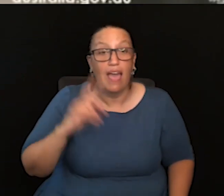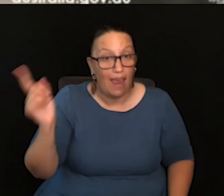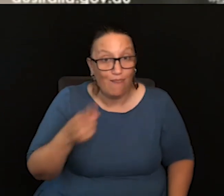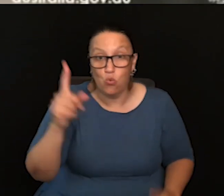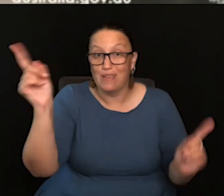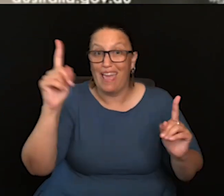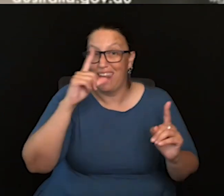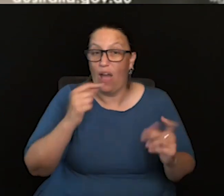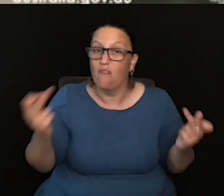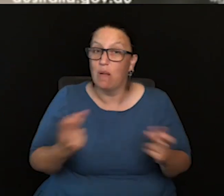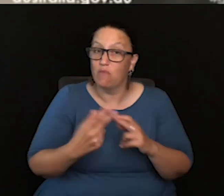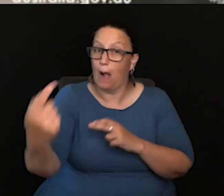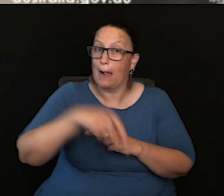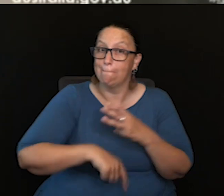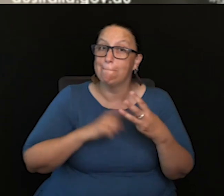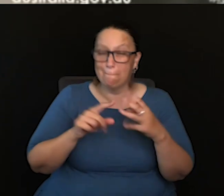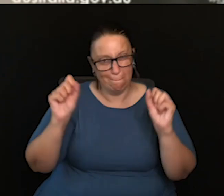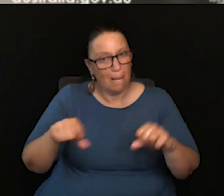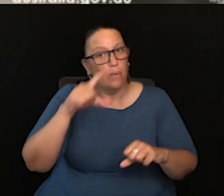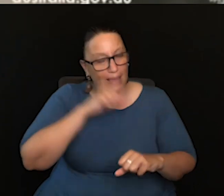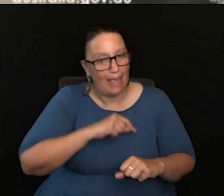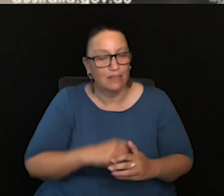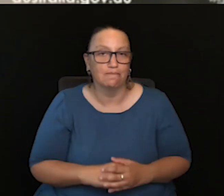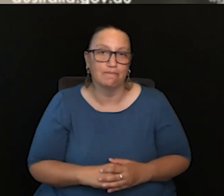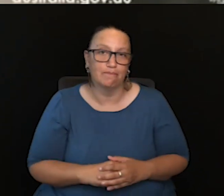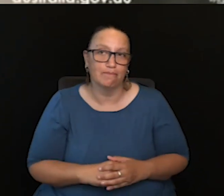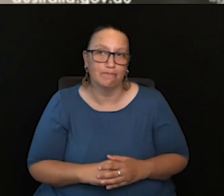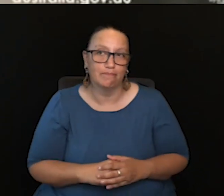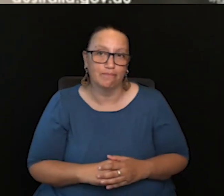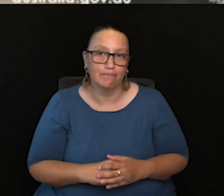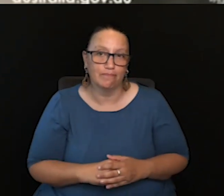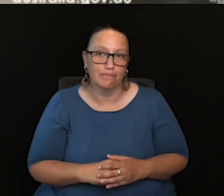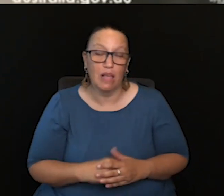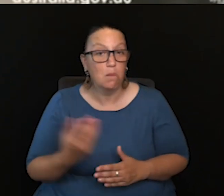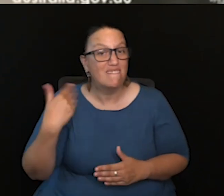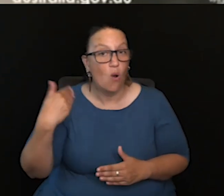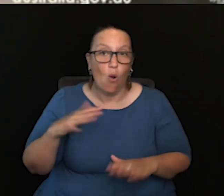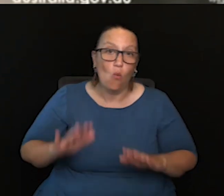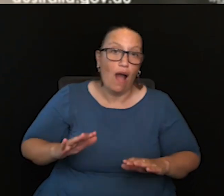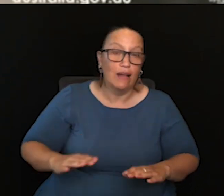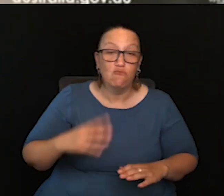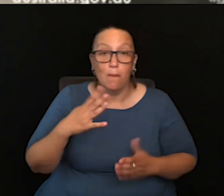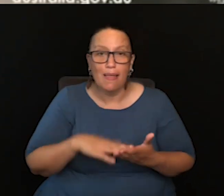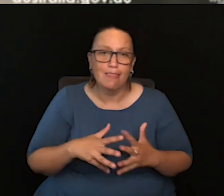and we would encourage people to come forward. The simple message is, if you haven't previously been eligible,